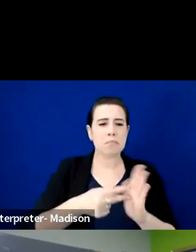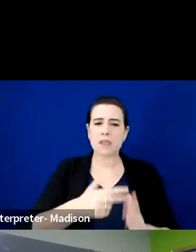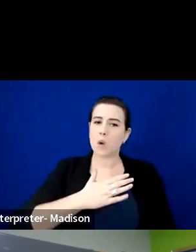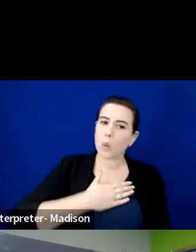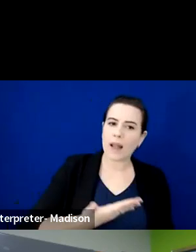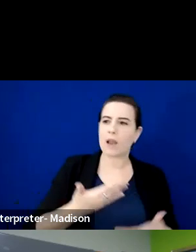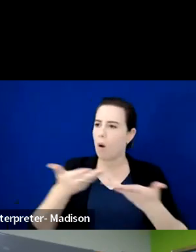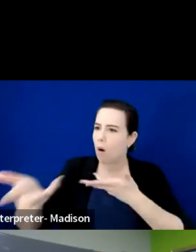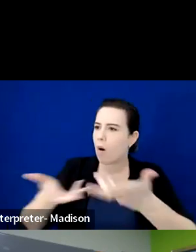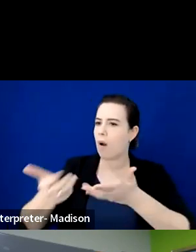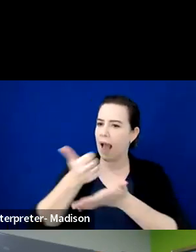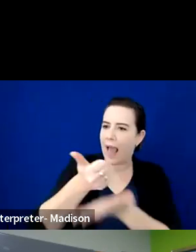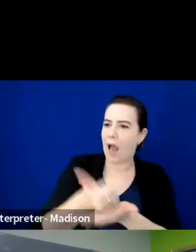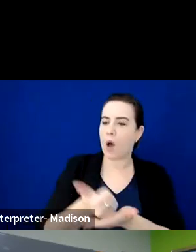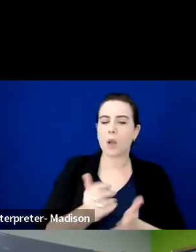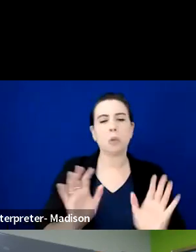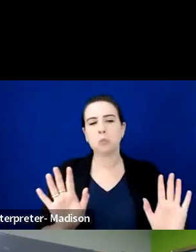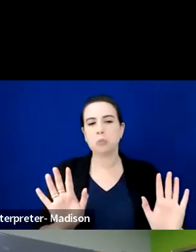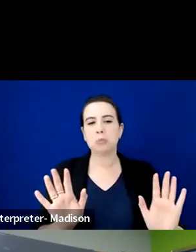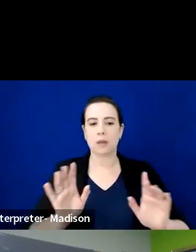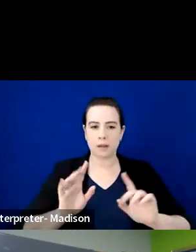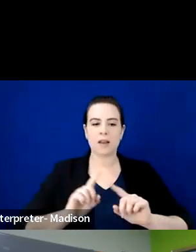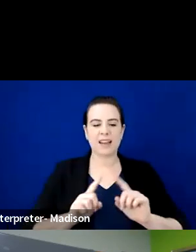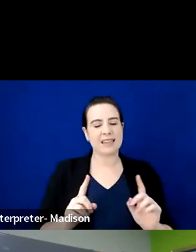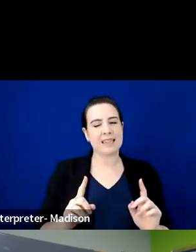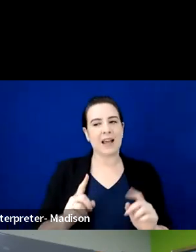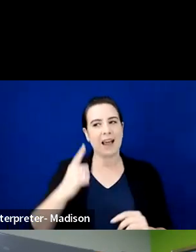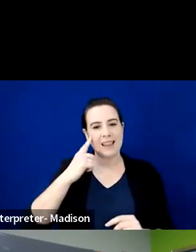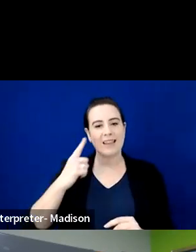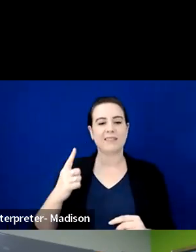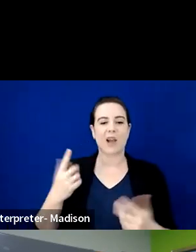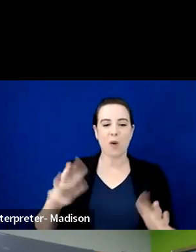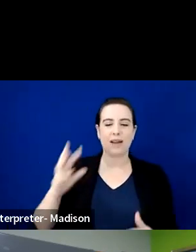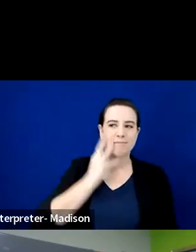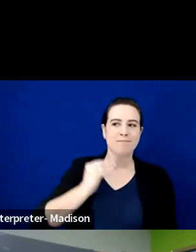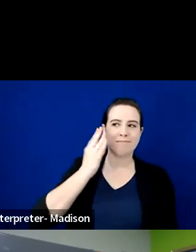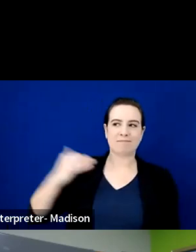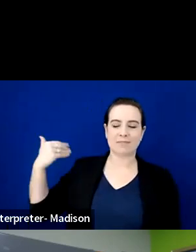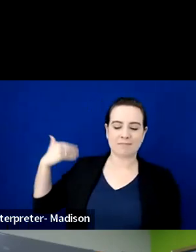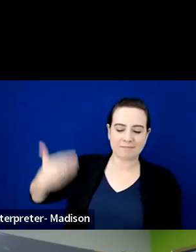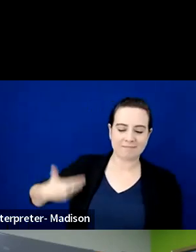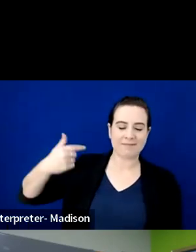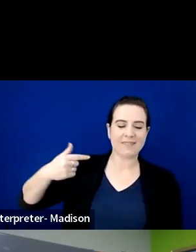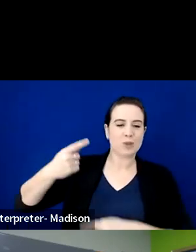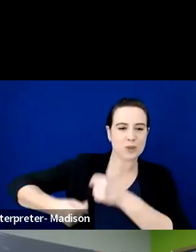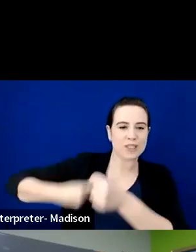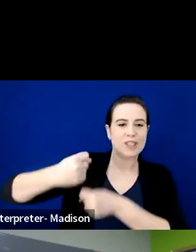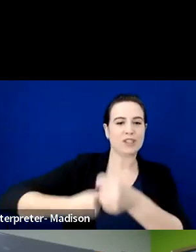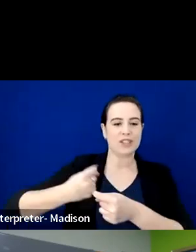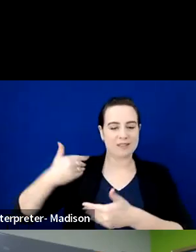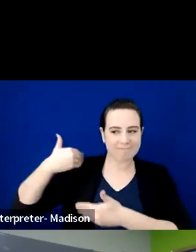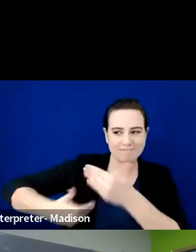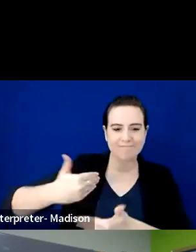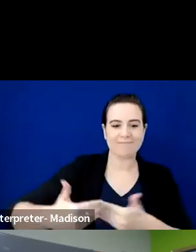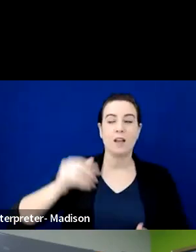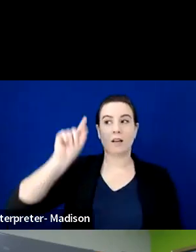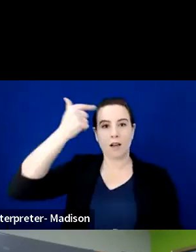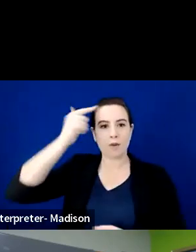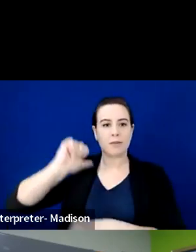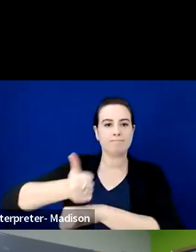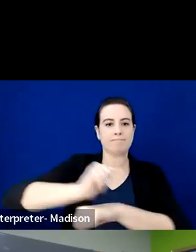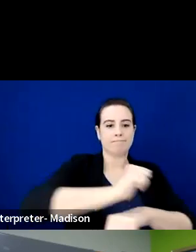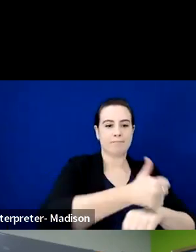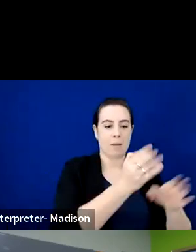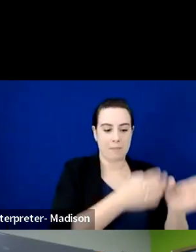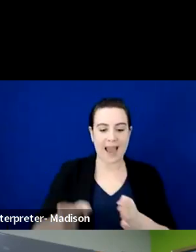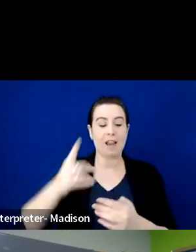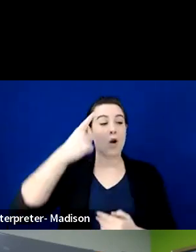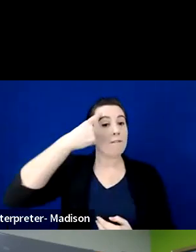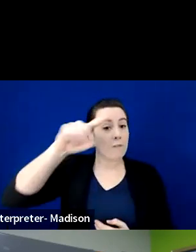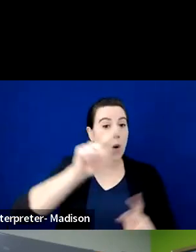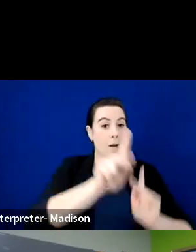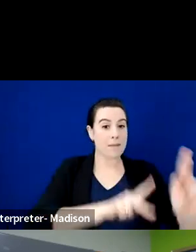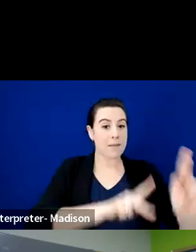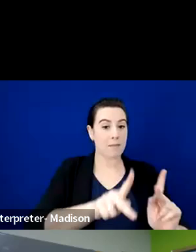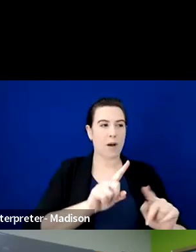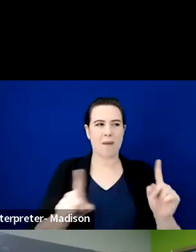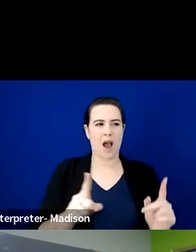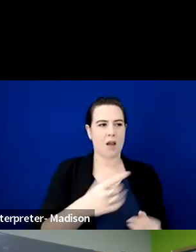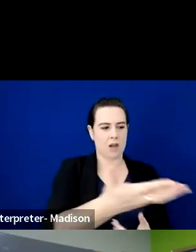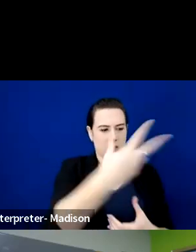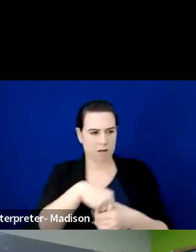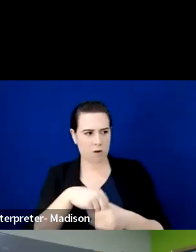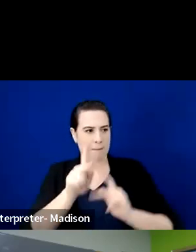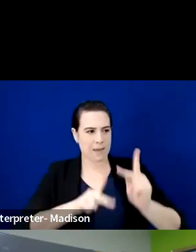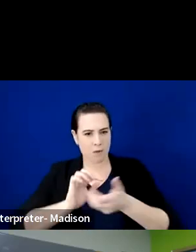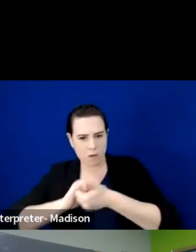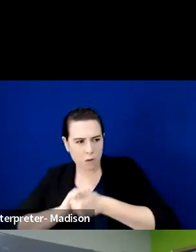So I think that's -- that's very, very important.